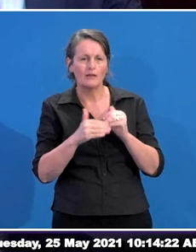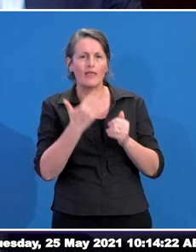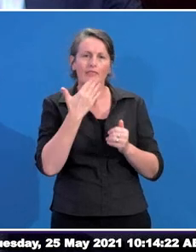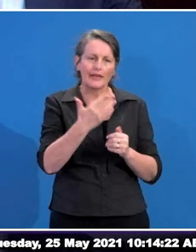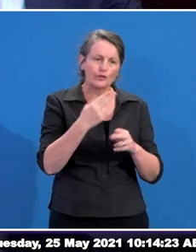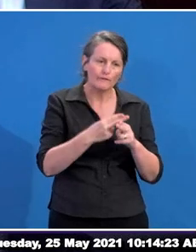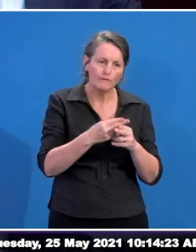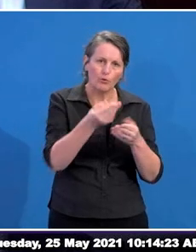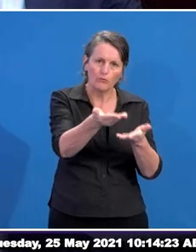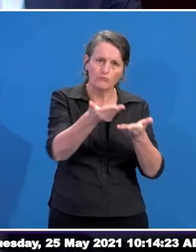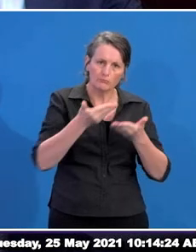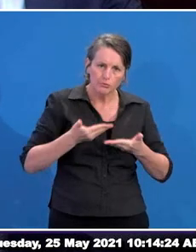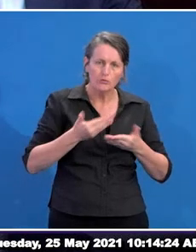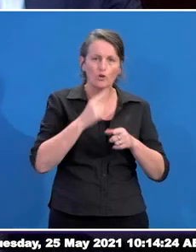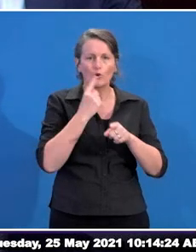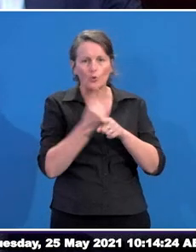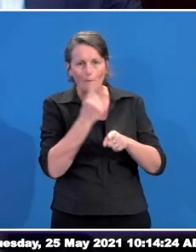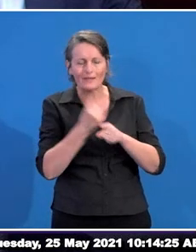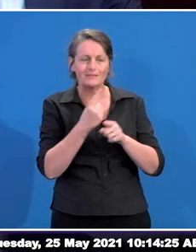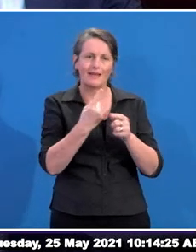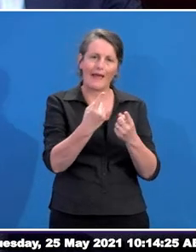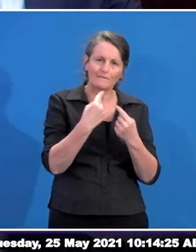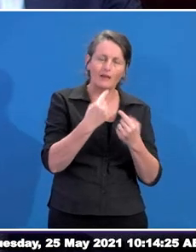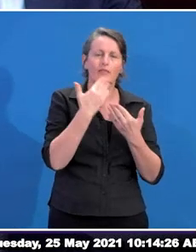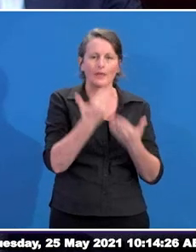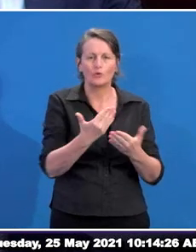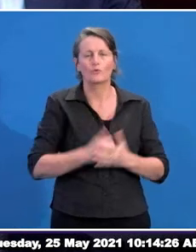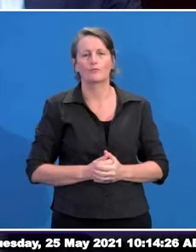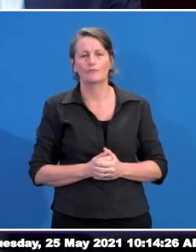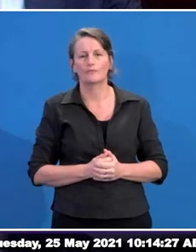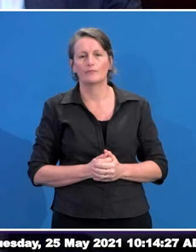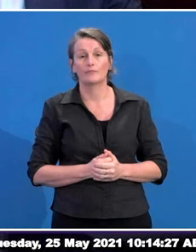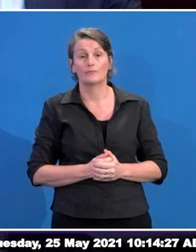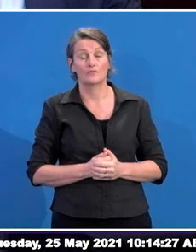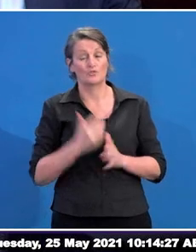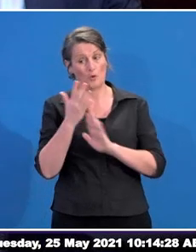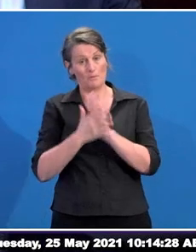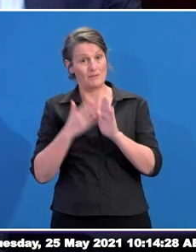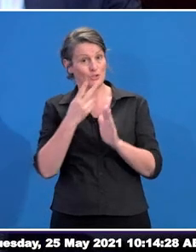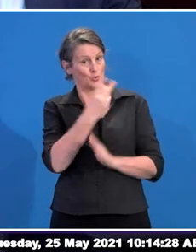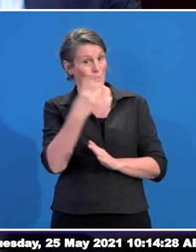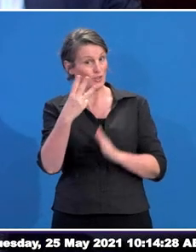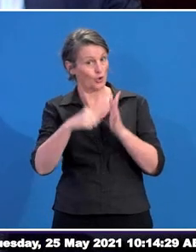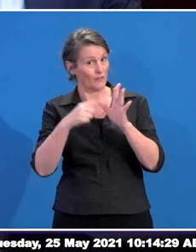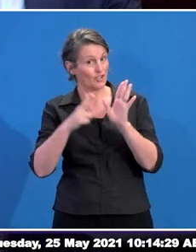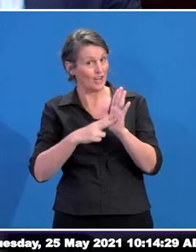the clinician's comments and advice. So you were told on 23 January in this email?